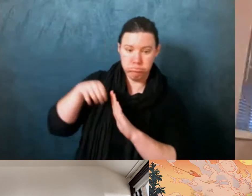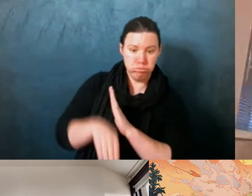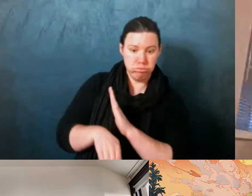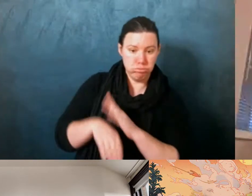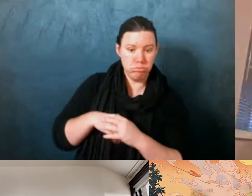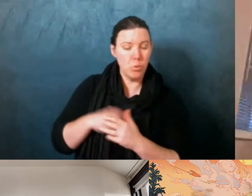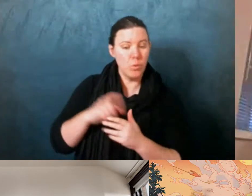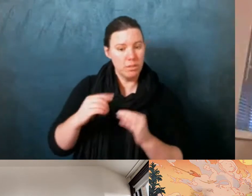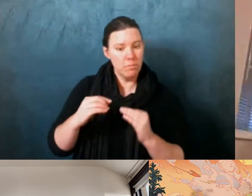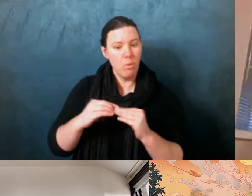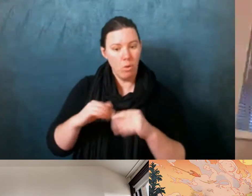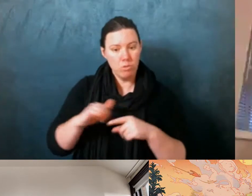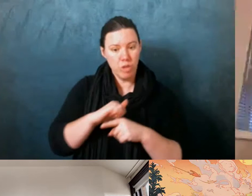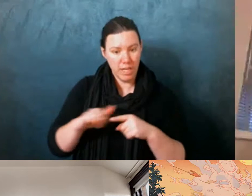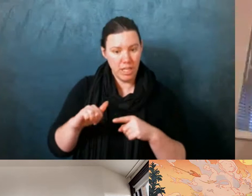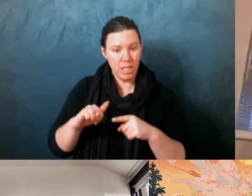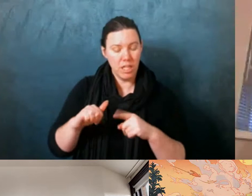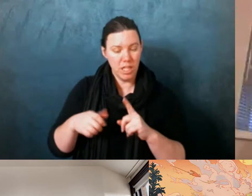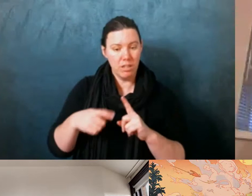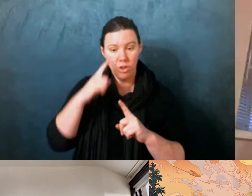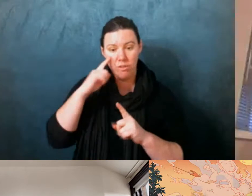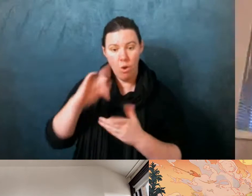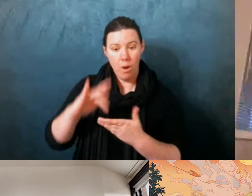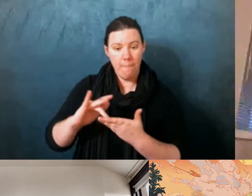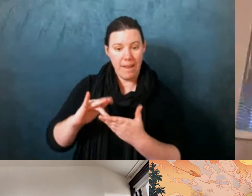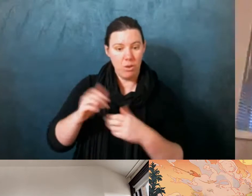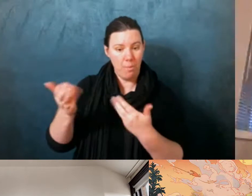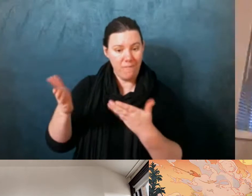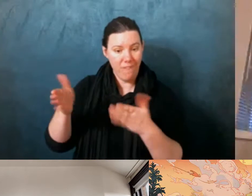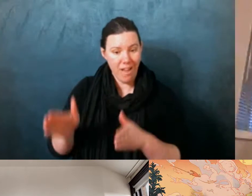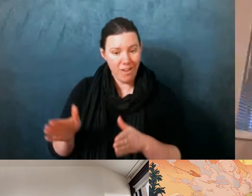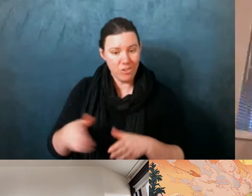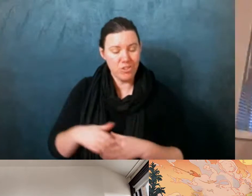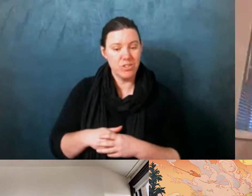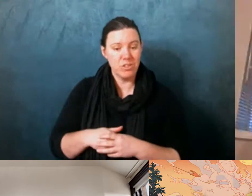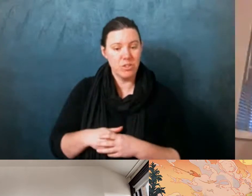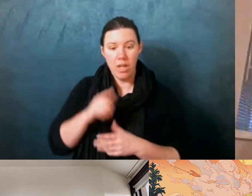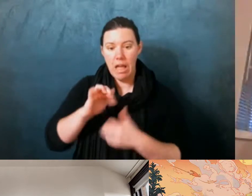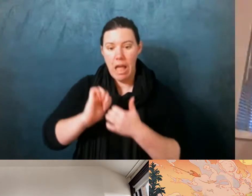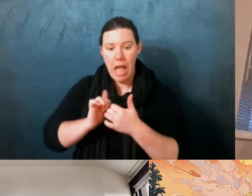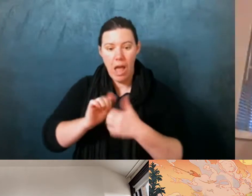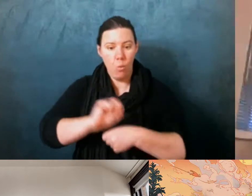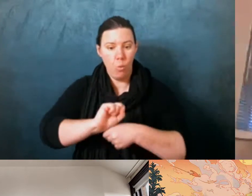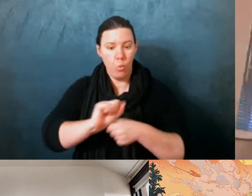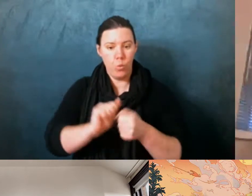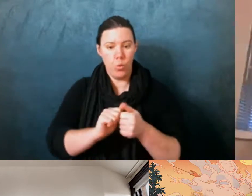We need training from our medical care providers in working with trans people, with non-binary people.